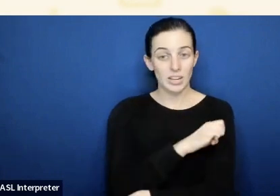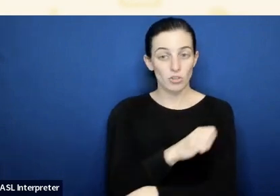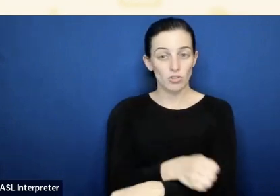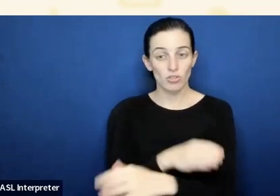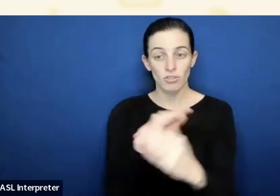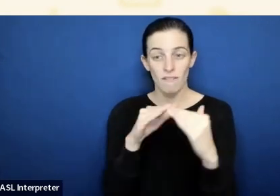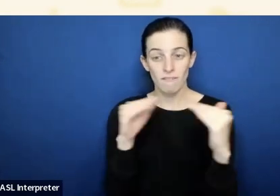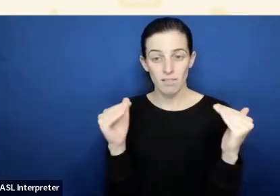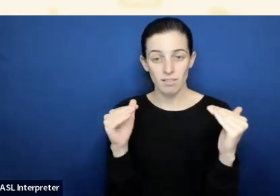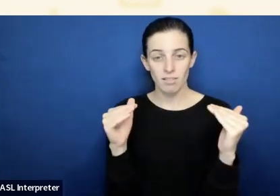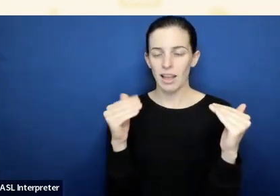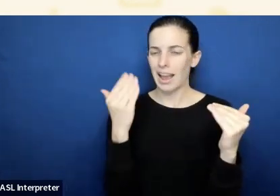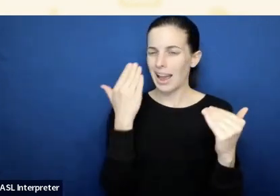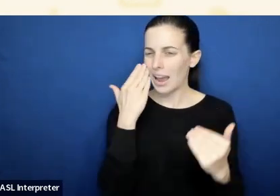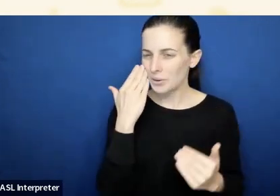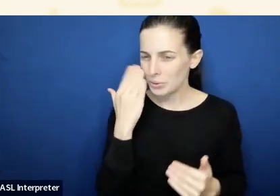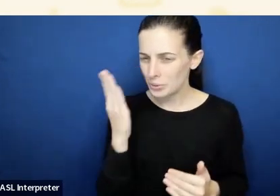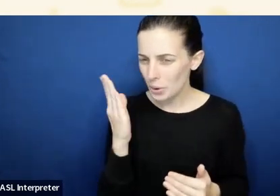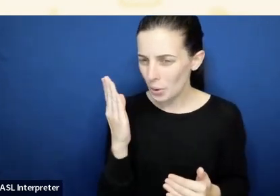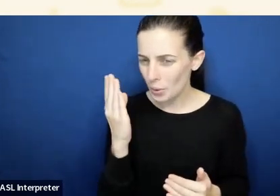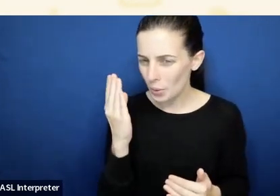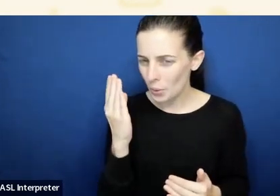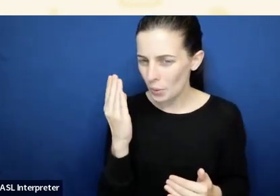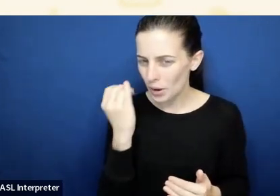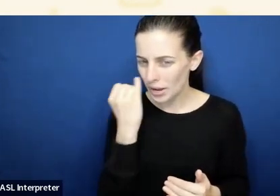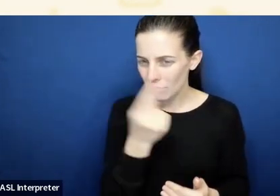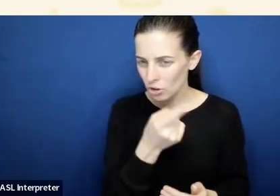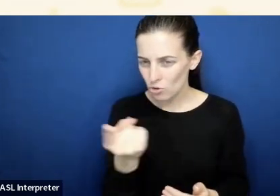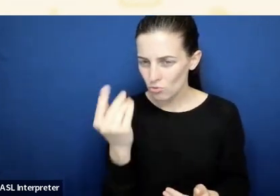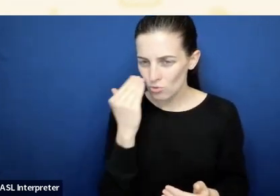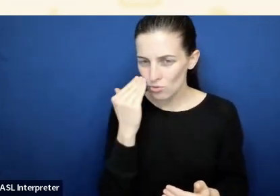I don't know if you know about the spoon theory?